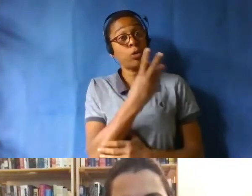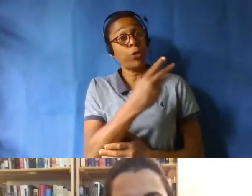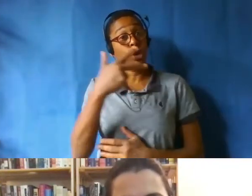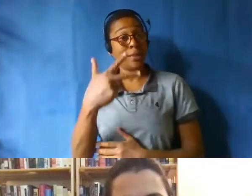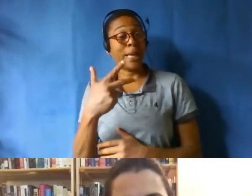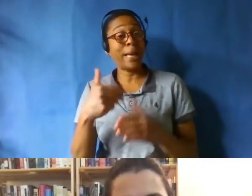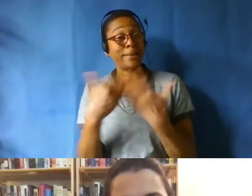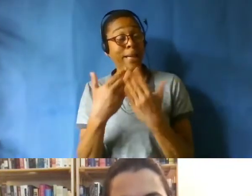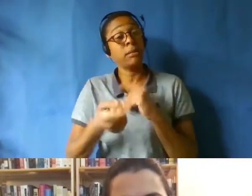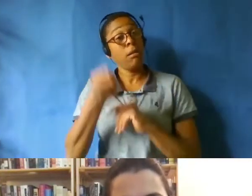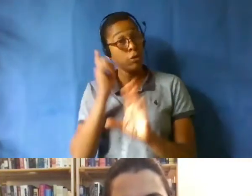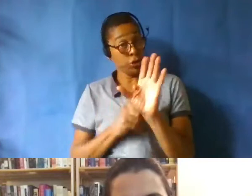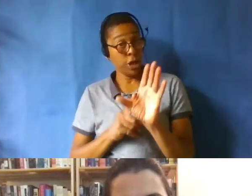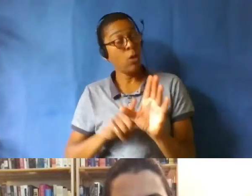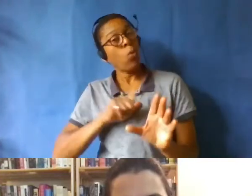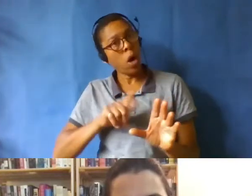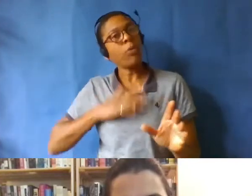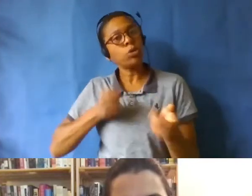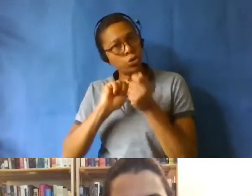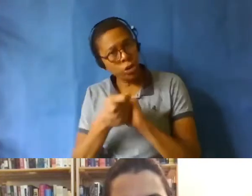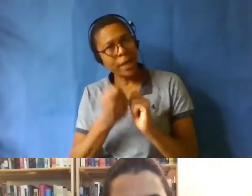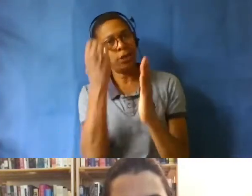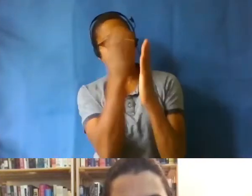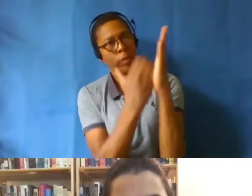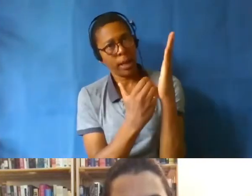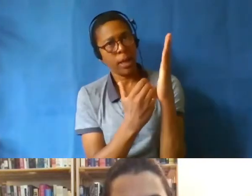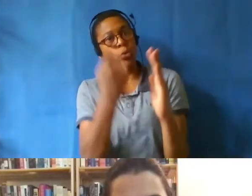for transformation and to think about Black and brown students one of the key